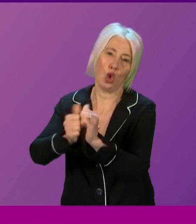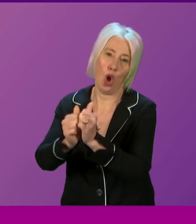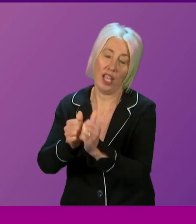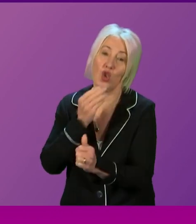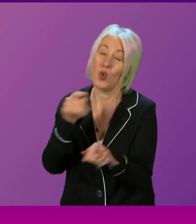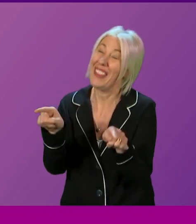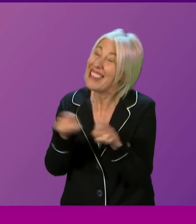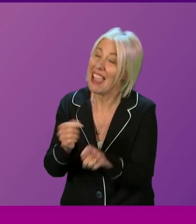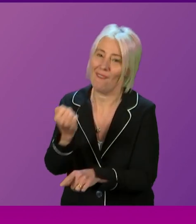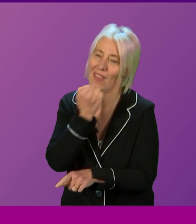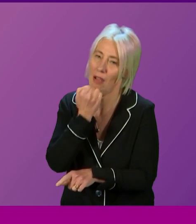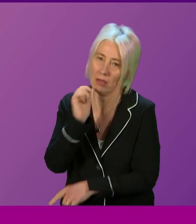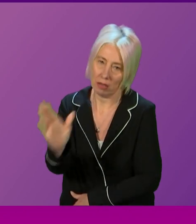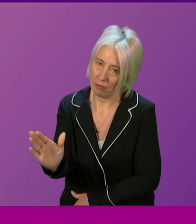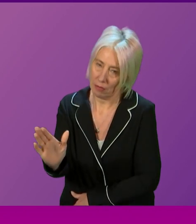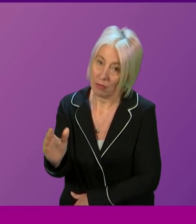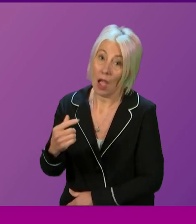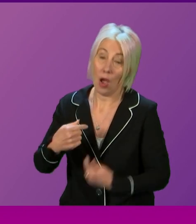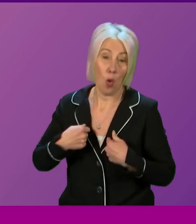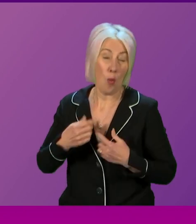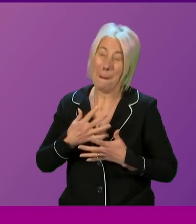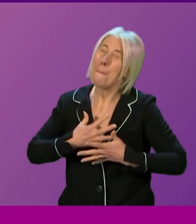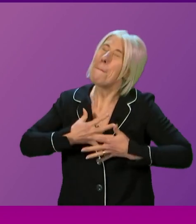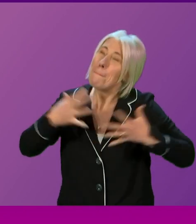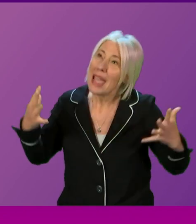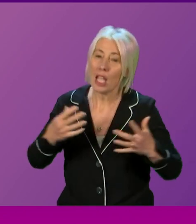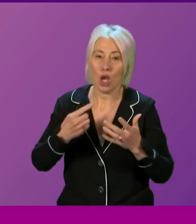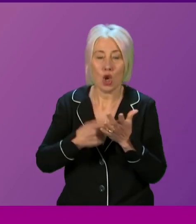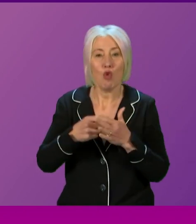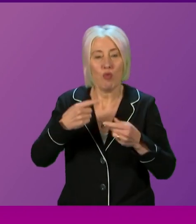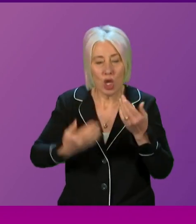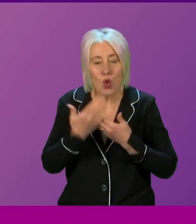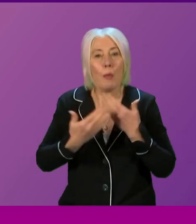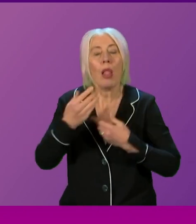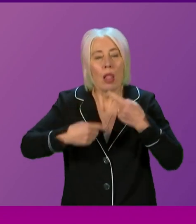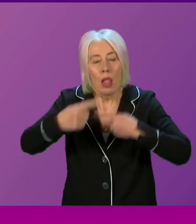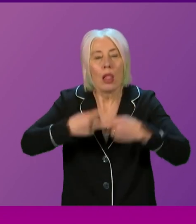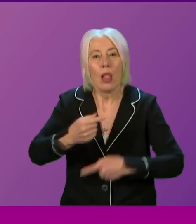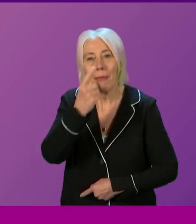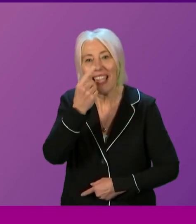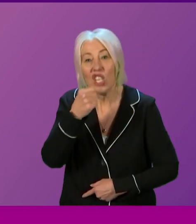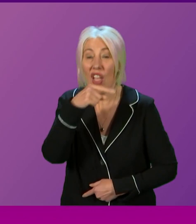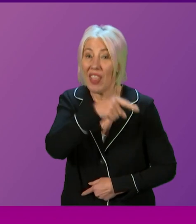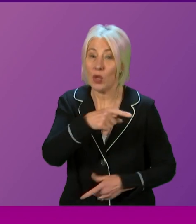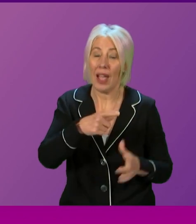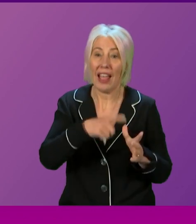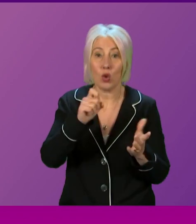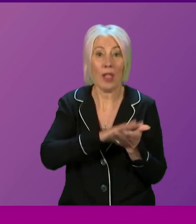The fact of the matter is that we have massive renewables potential, which is what he does not like.